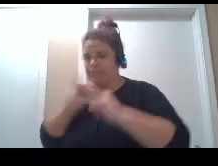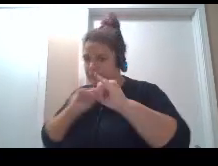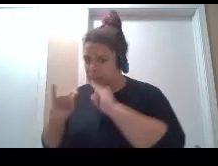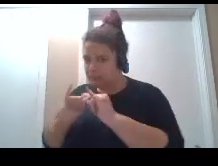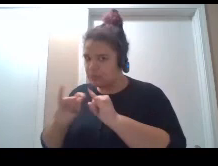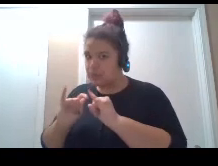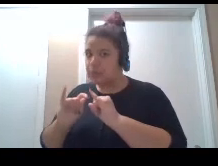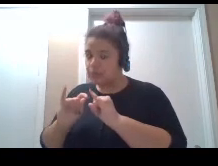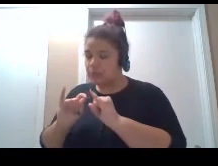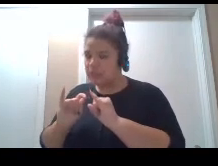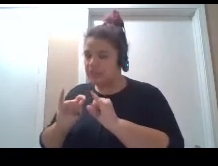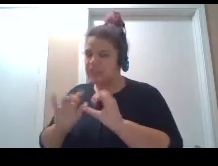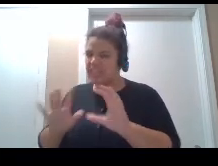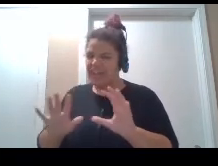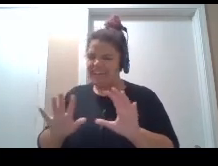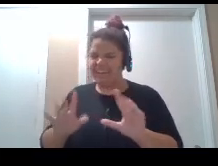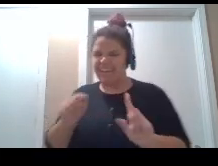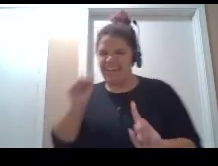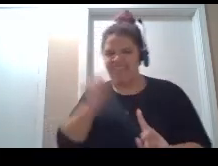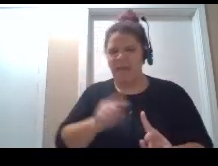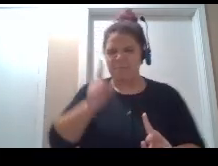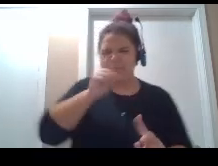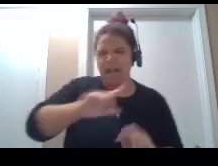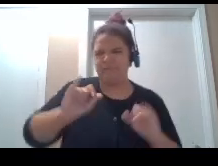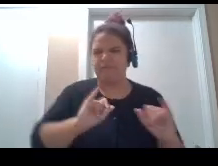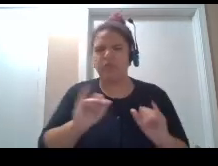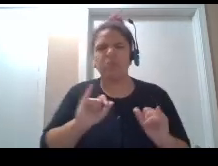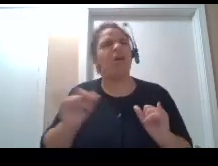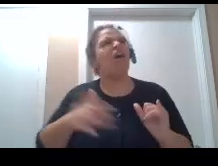Think of the mock interview as the final dress rehearsal for the interview.